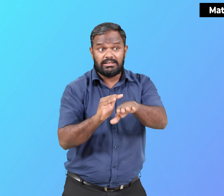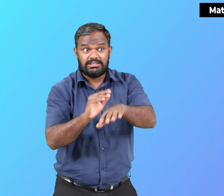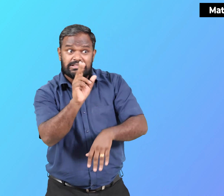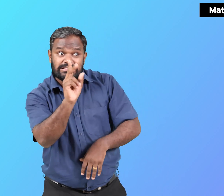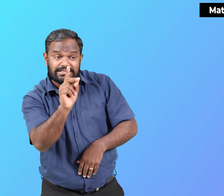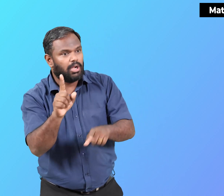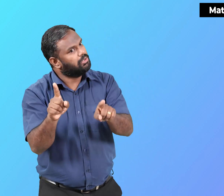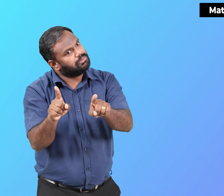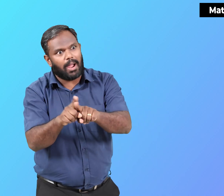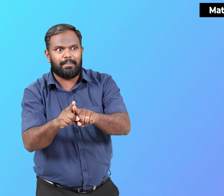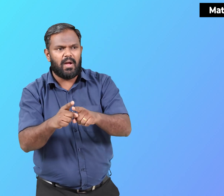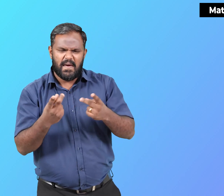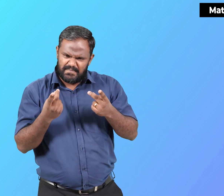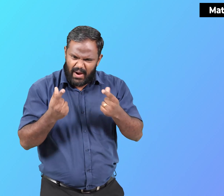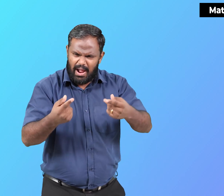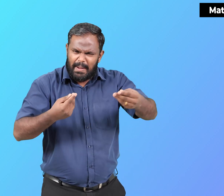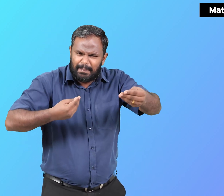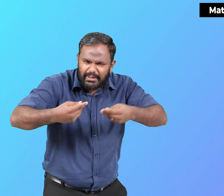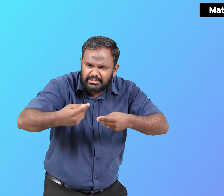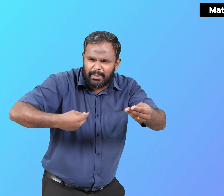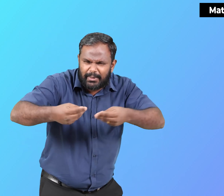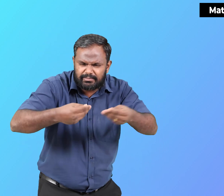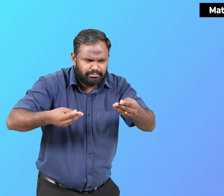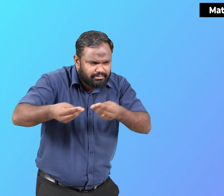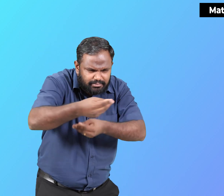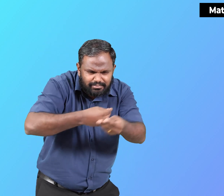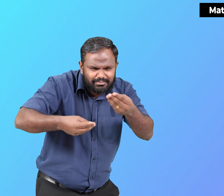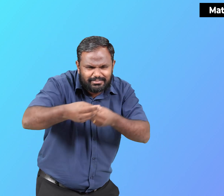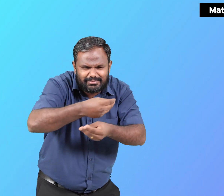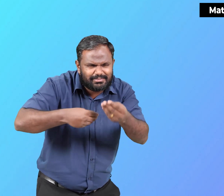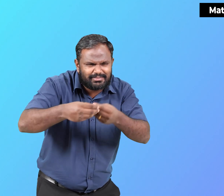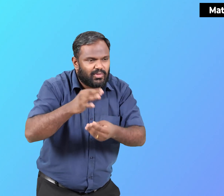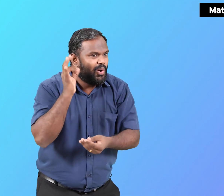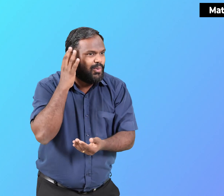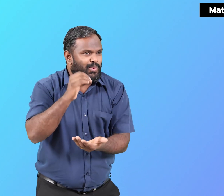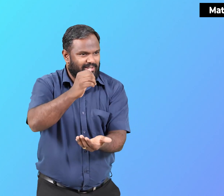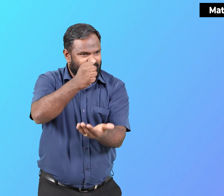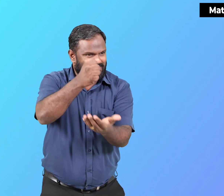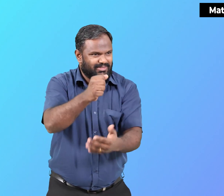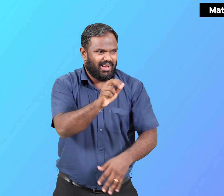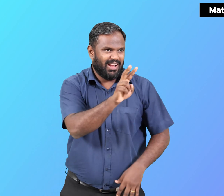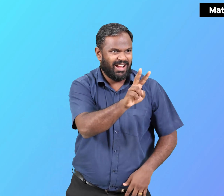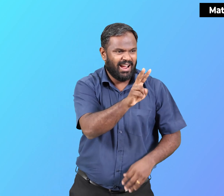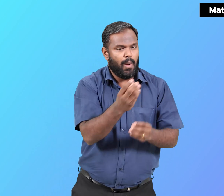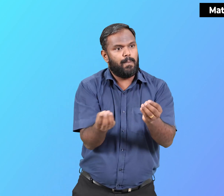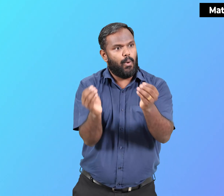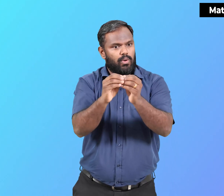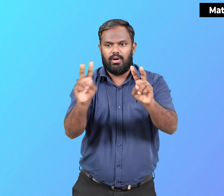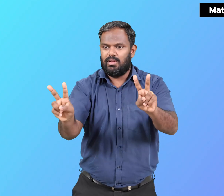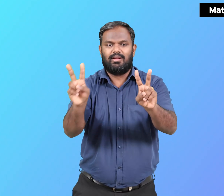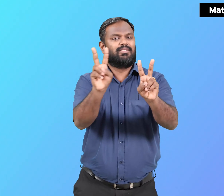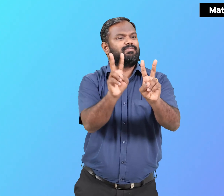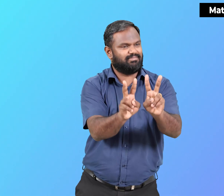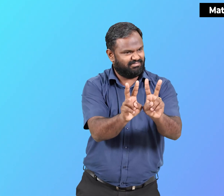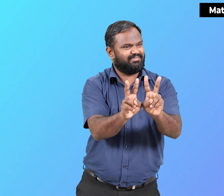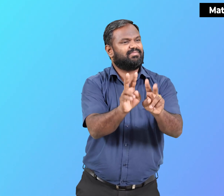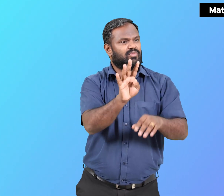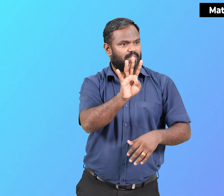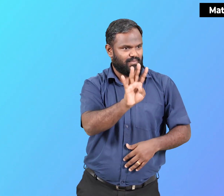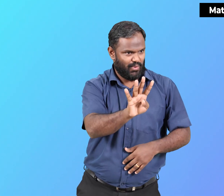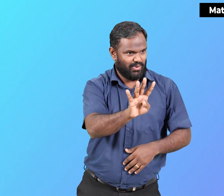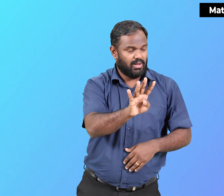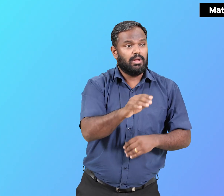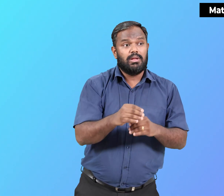It was the same with the servant who had two bags. That servant invested the money and earned two more.